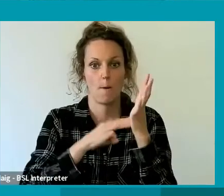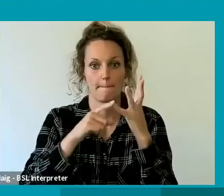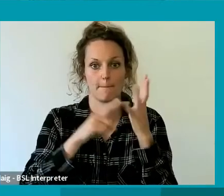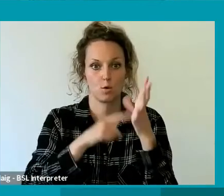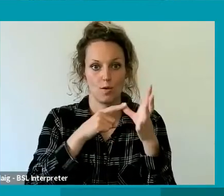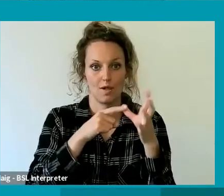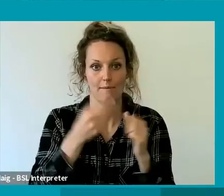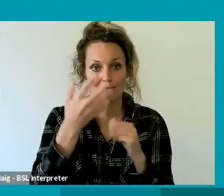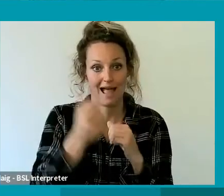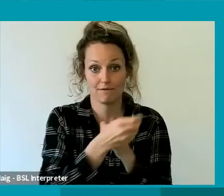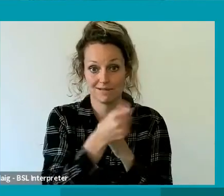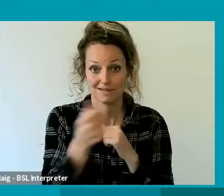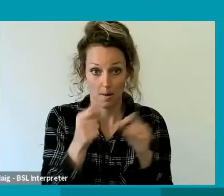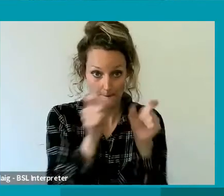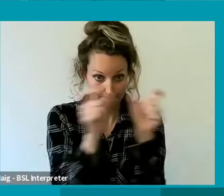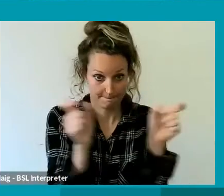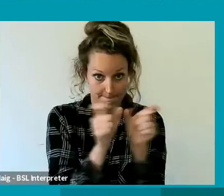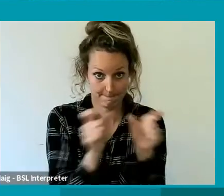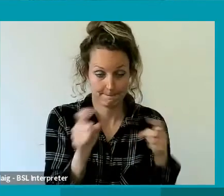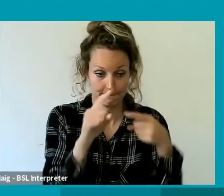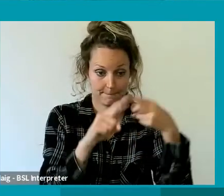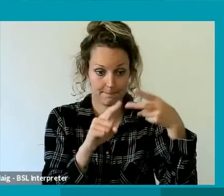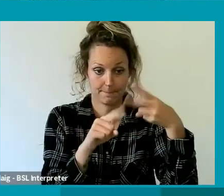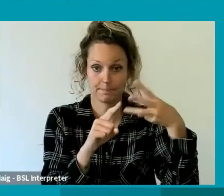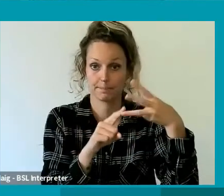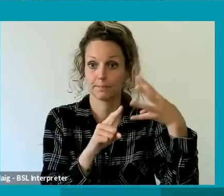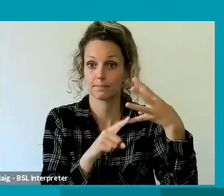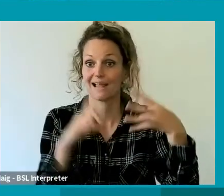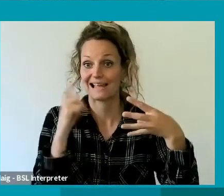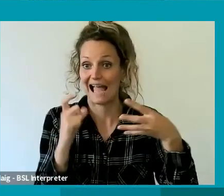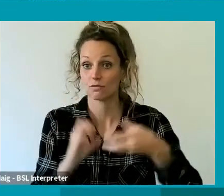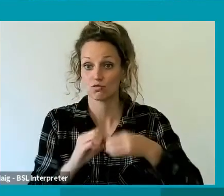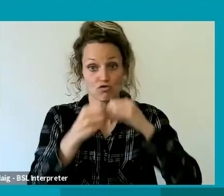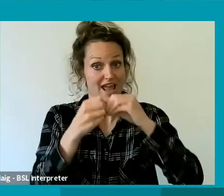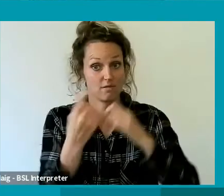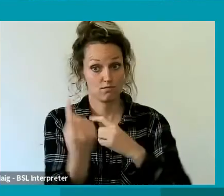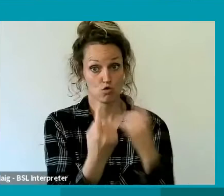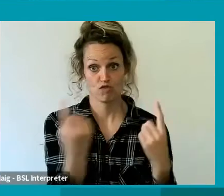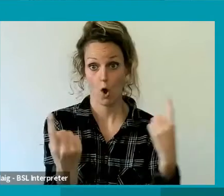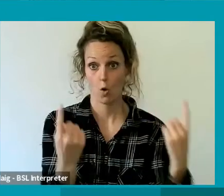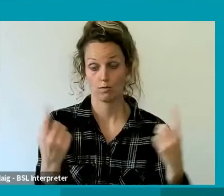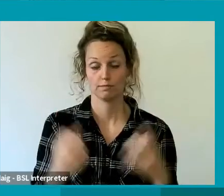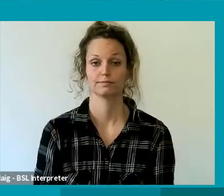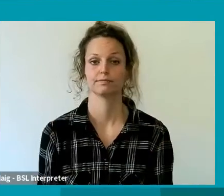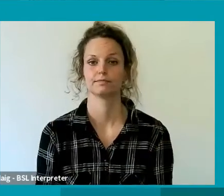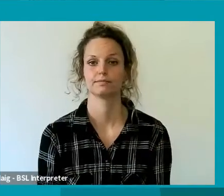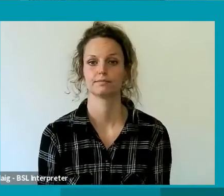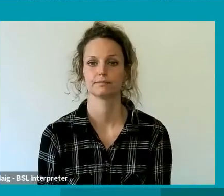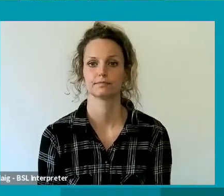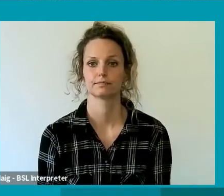You can even create your own of your life if you like and we will also